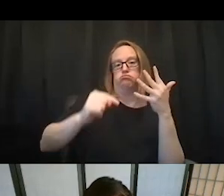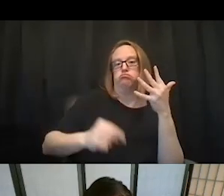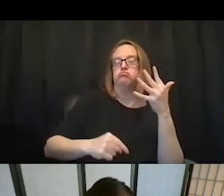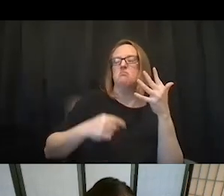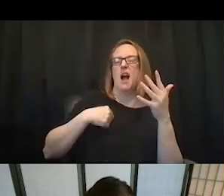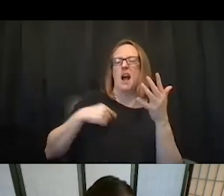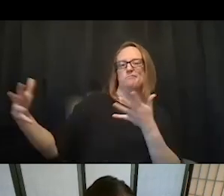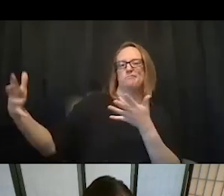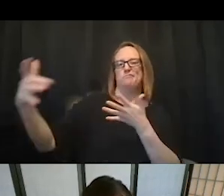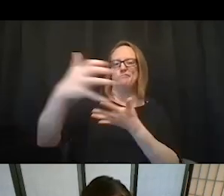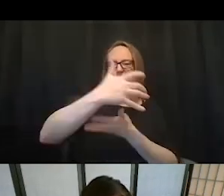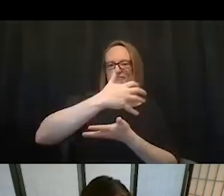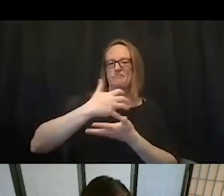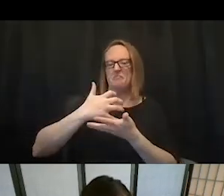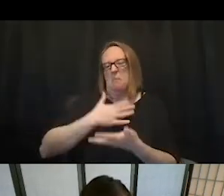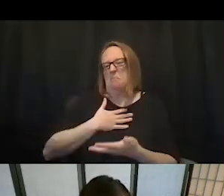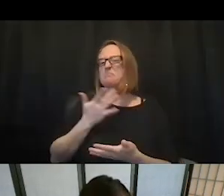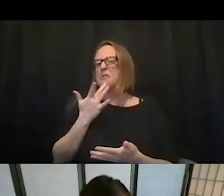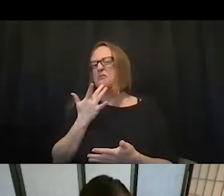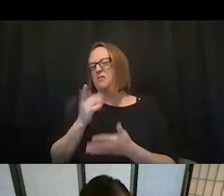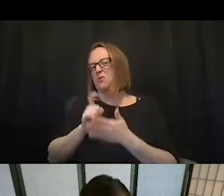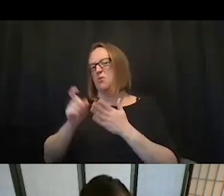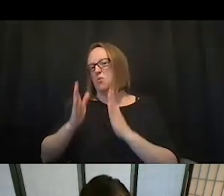um you know some of the poets that I like and- and some of the people that I've heard of,